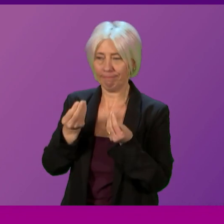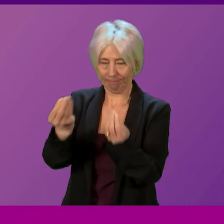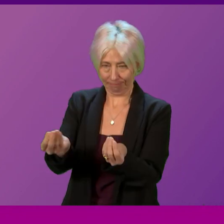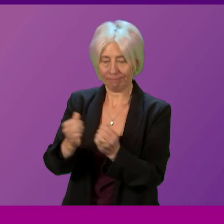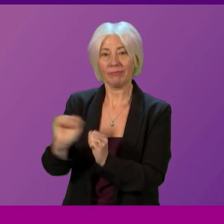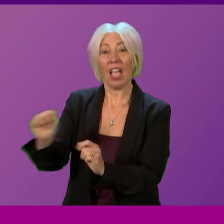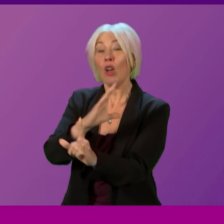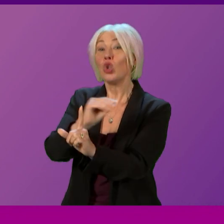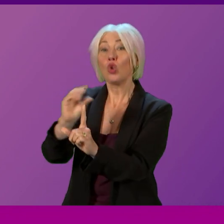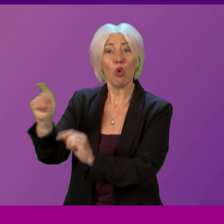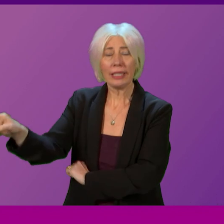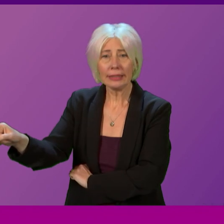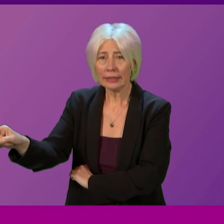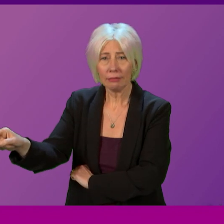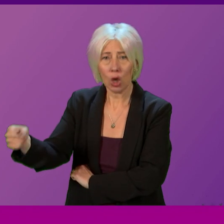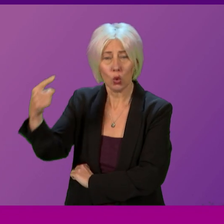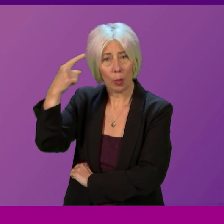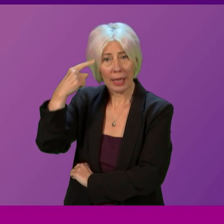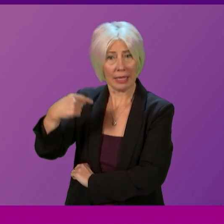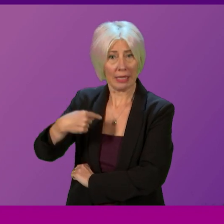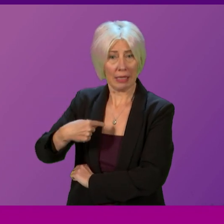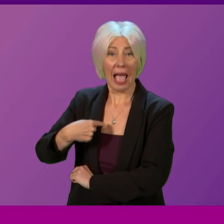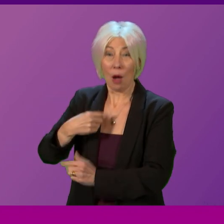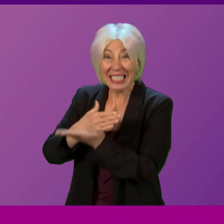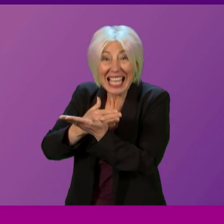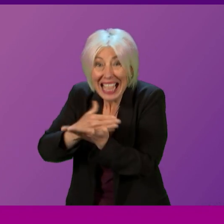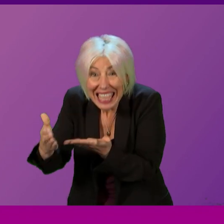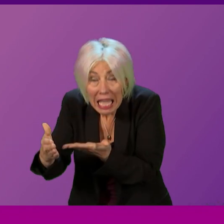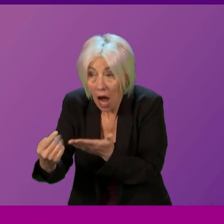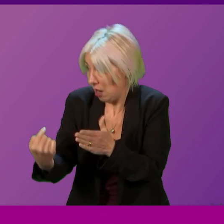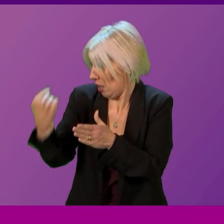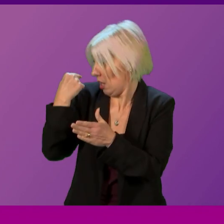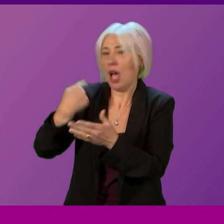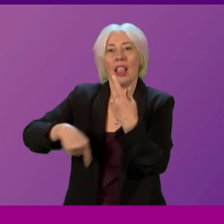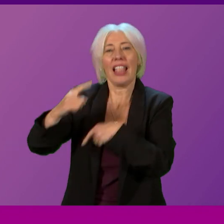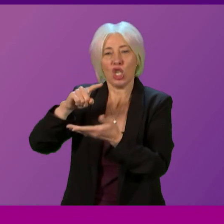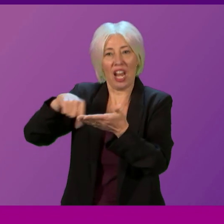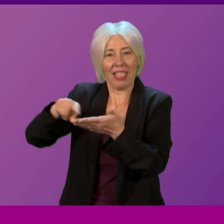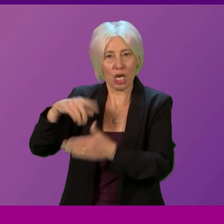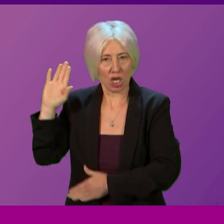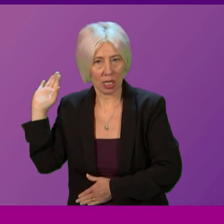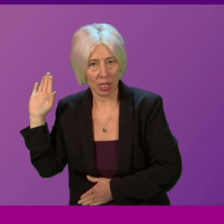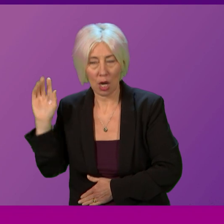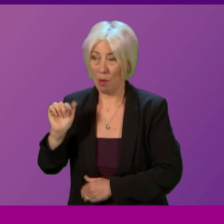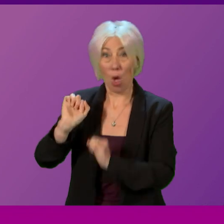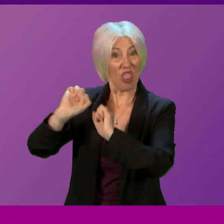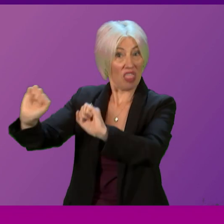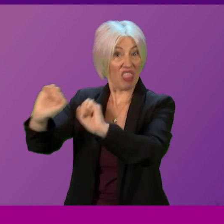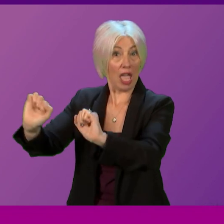If the Tories do not think that my words were clear enough in the election last year, how about their words?